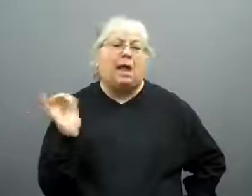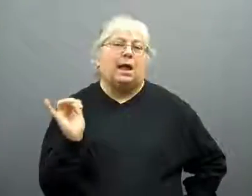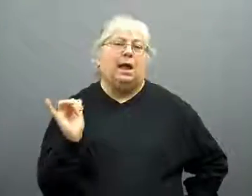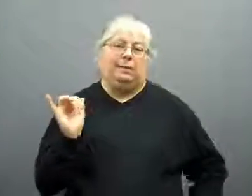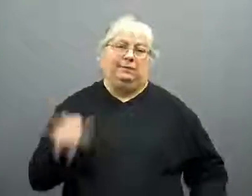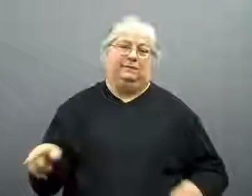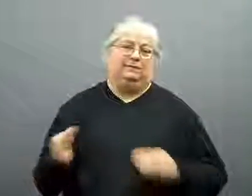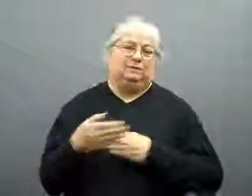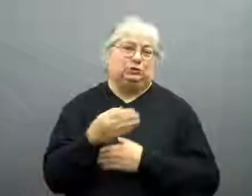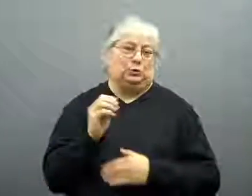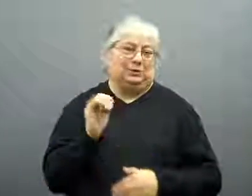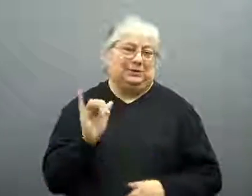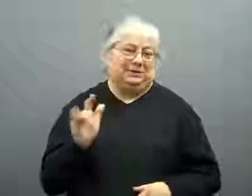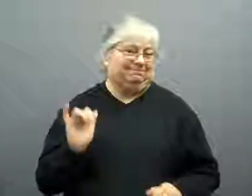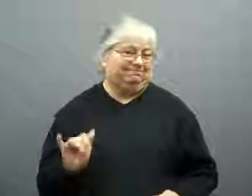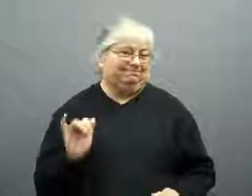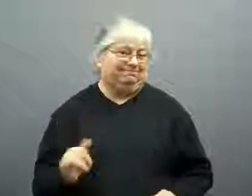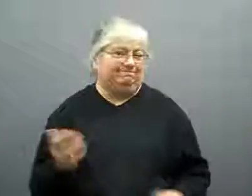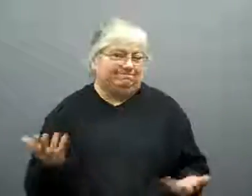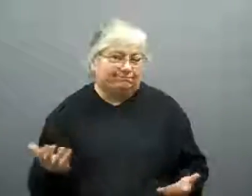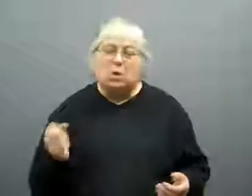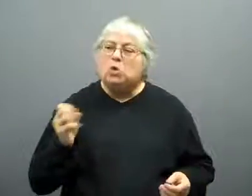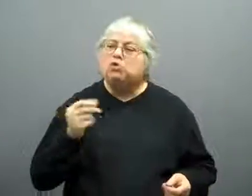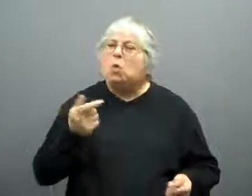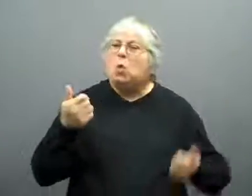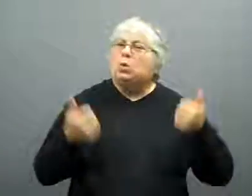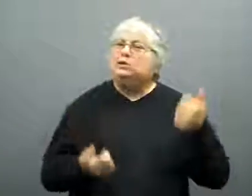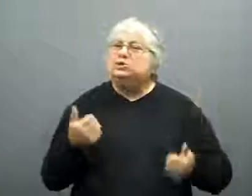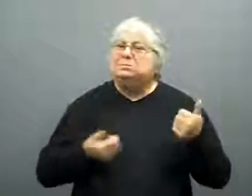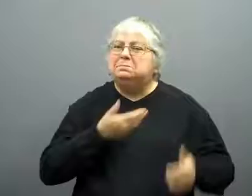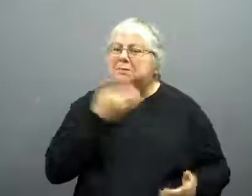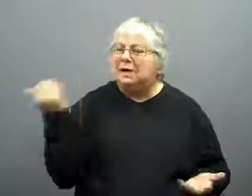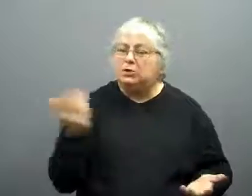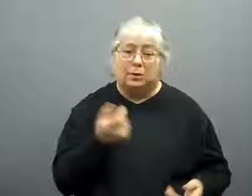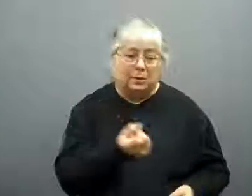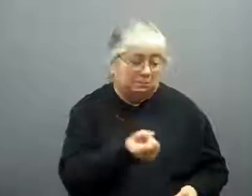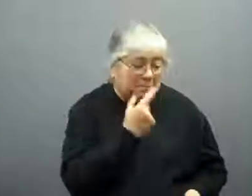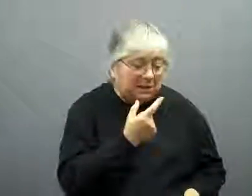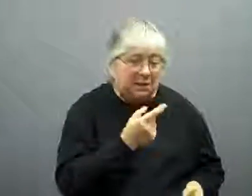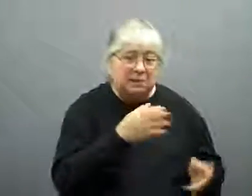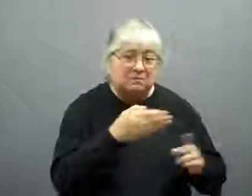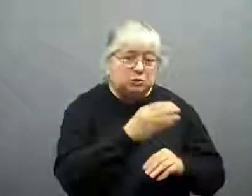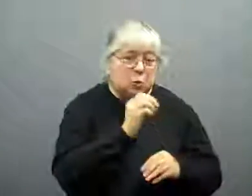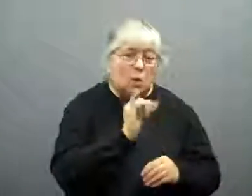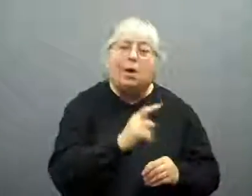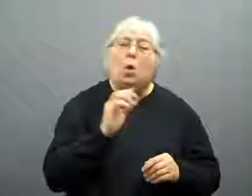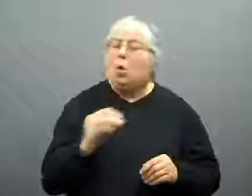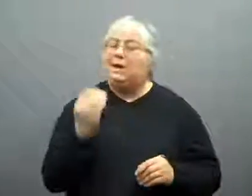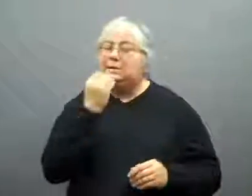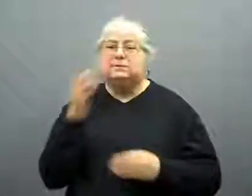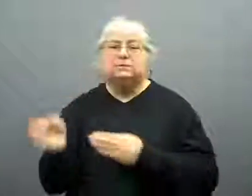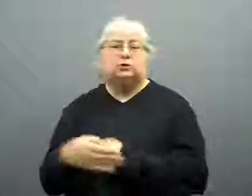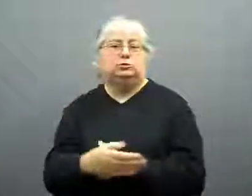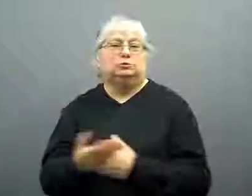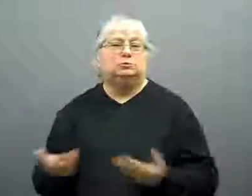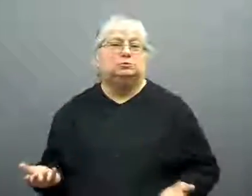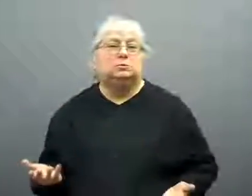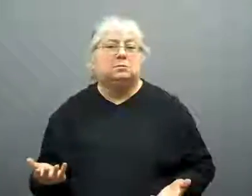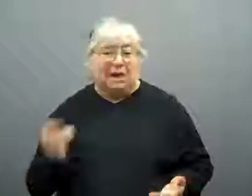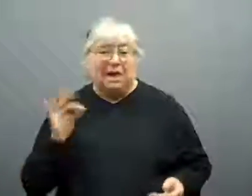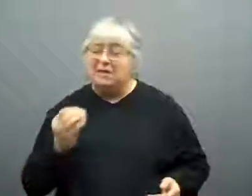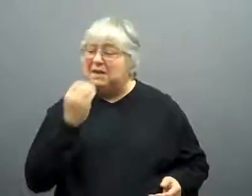I then realized it was the fish oil.